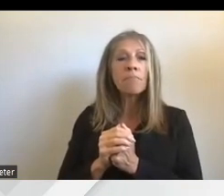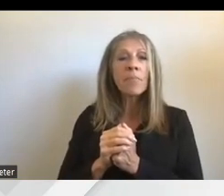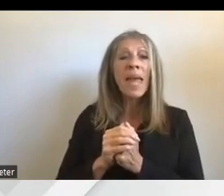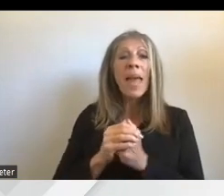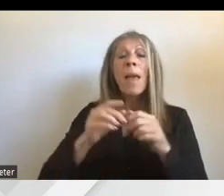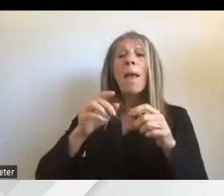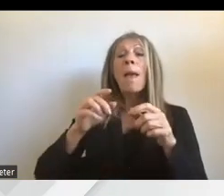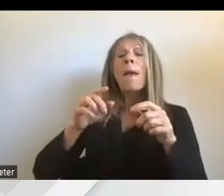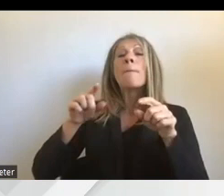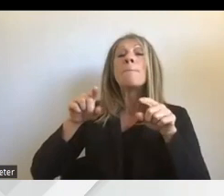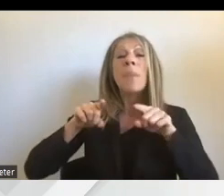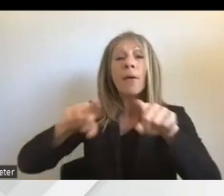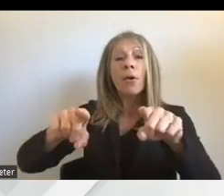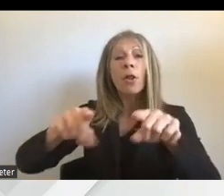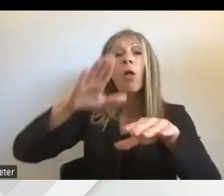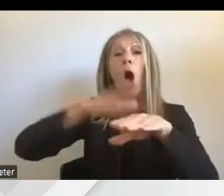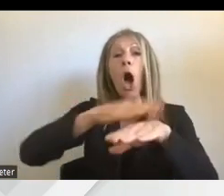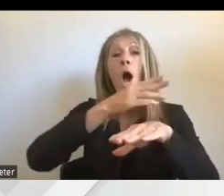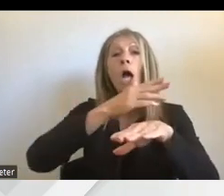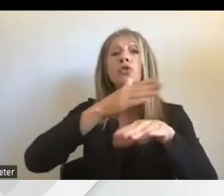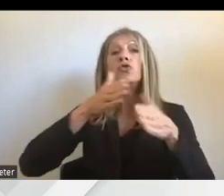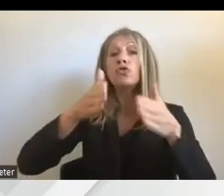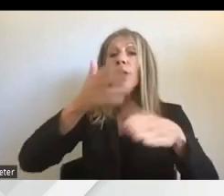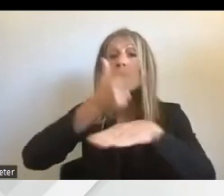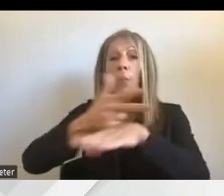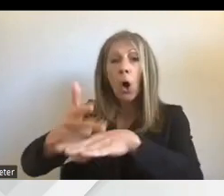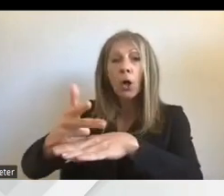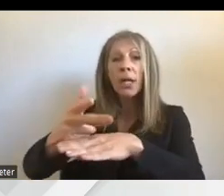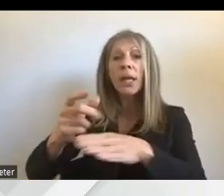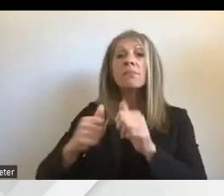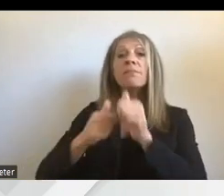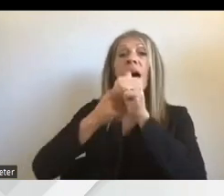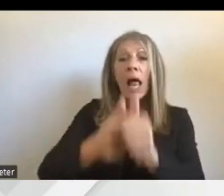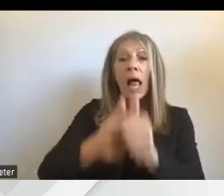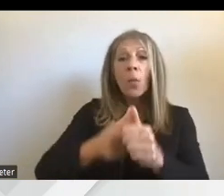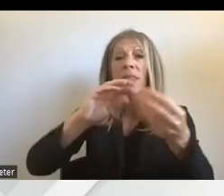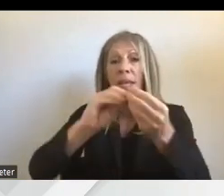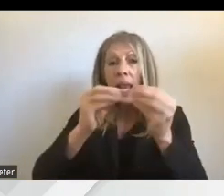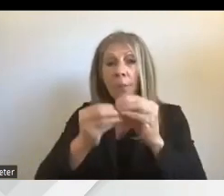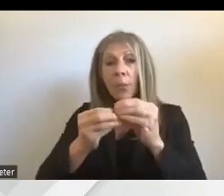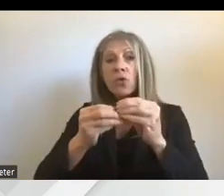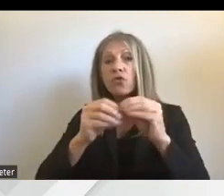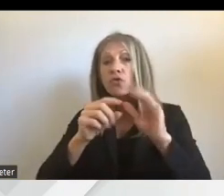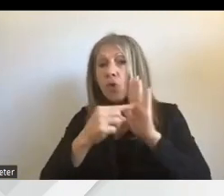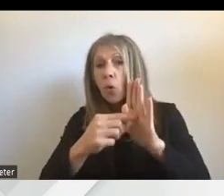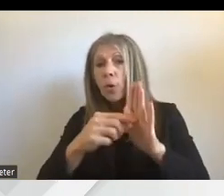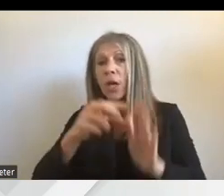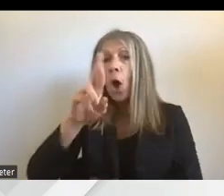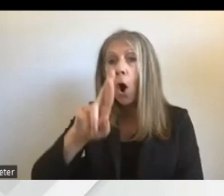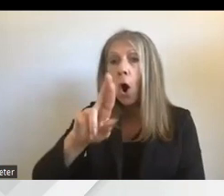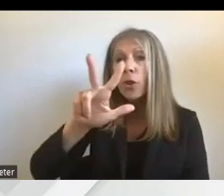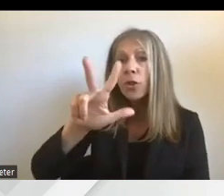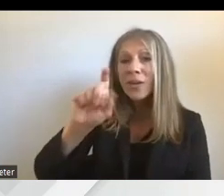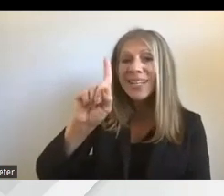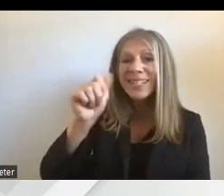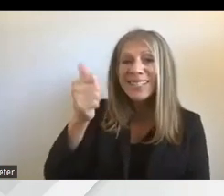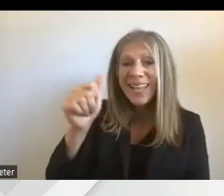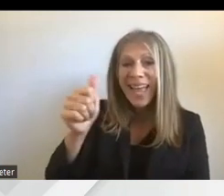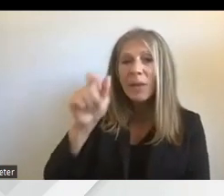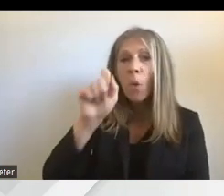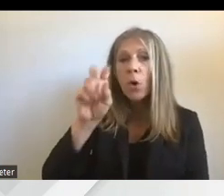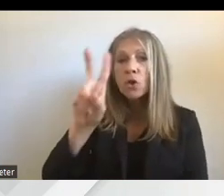Parallel on street parking spaces complying with the dimensions specified in R310.2.1